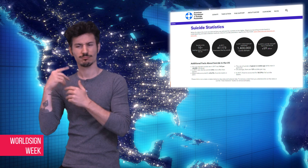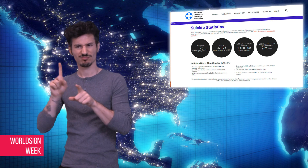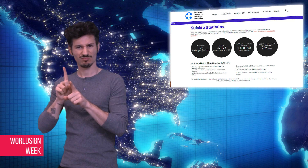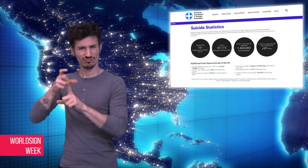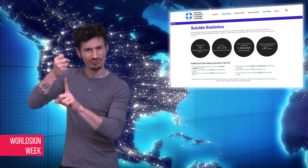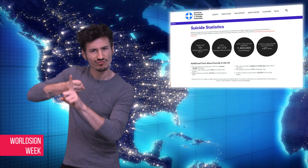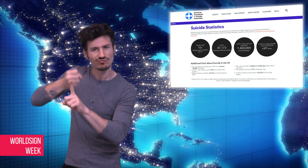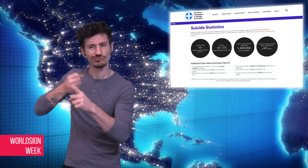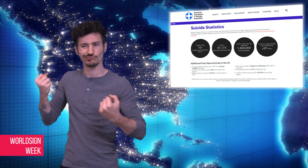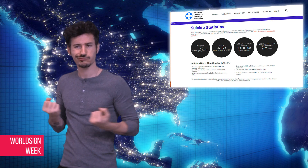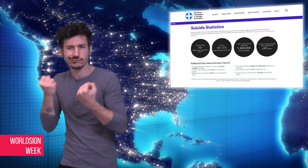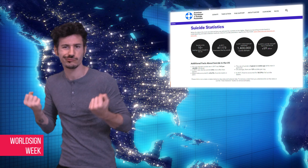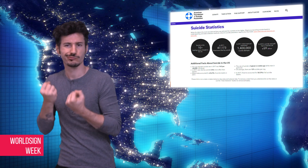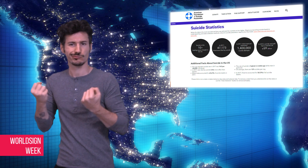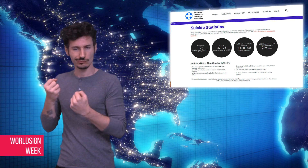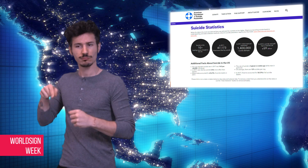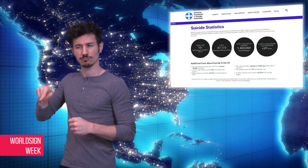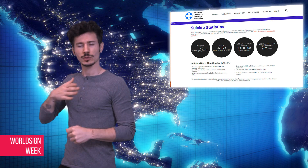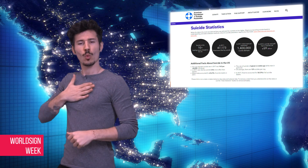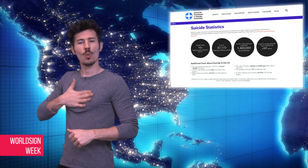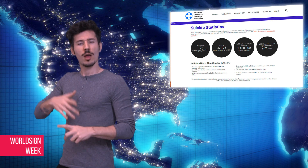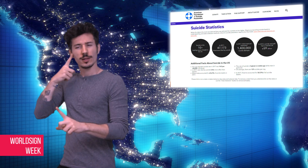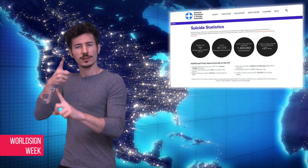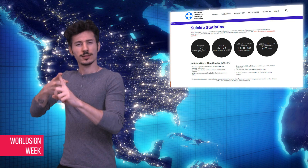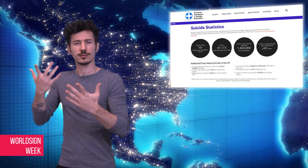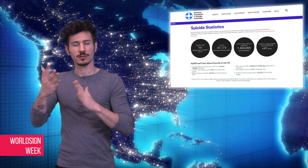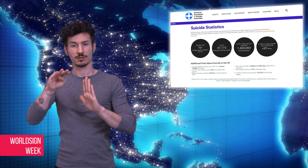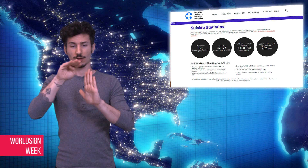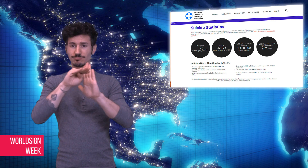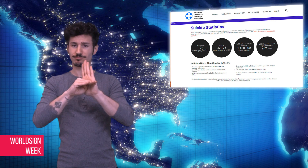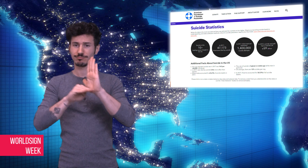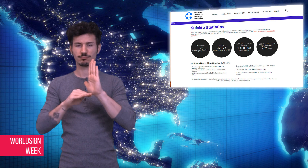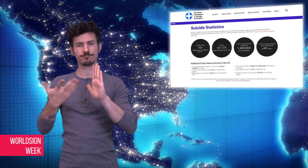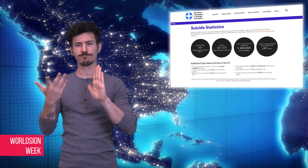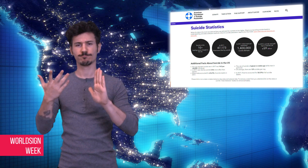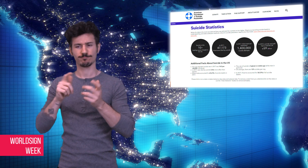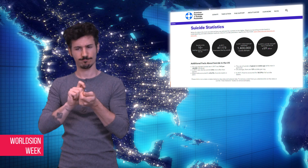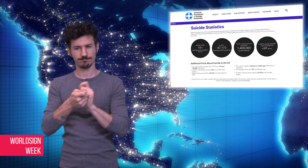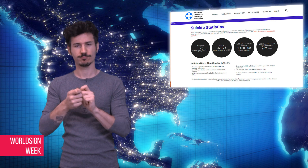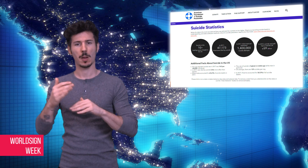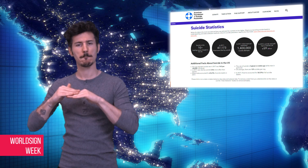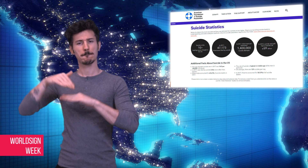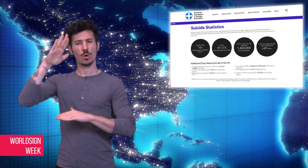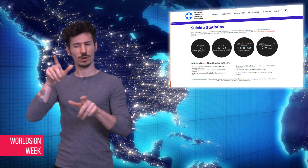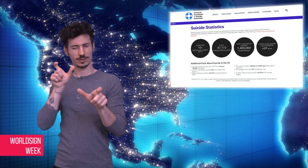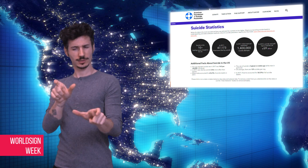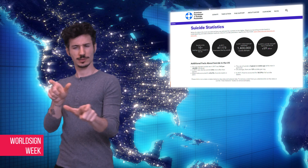Activists are demanding stricter gun control.